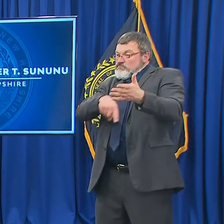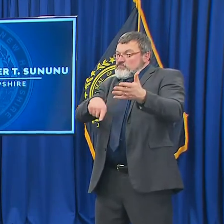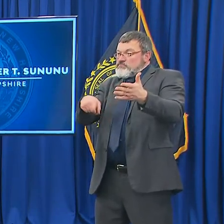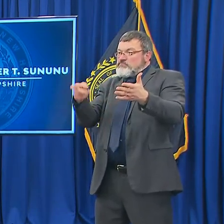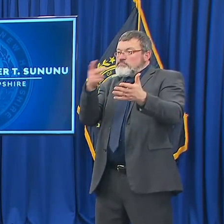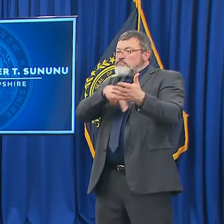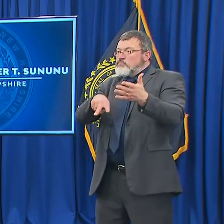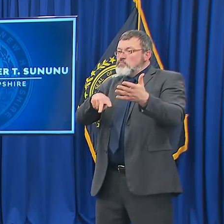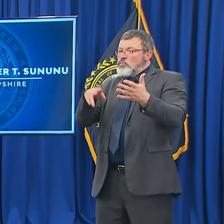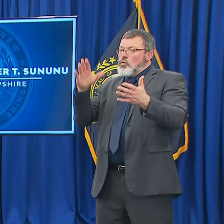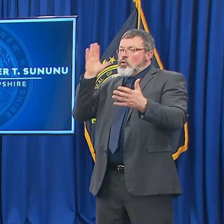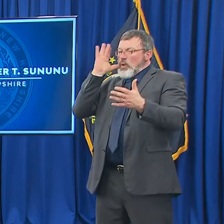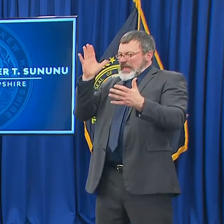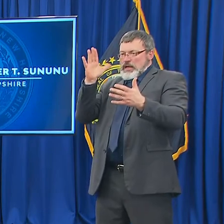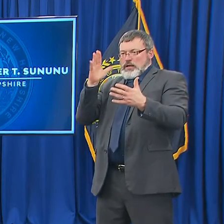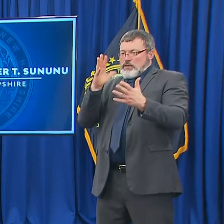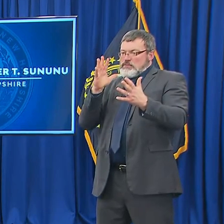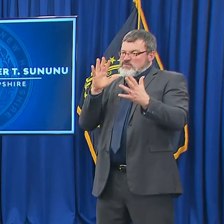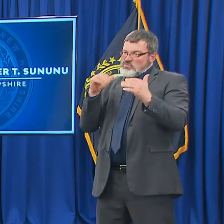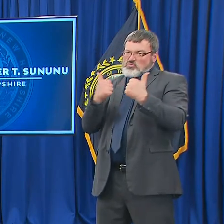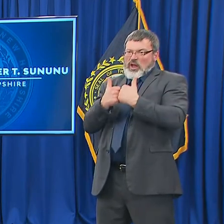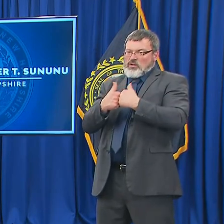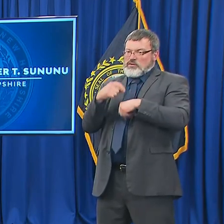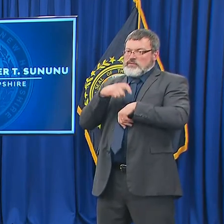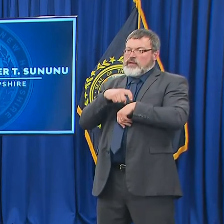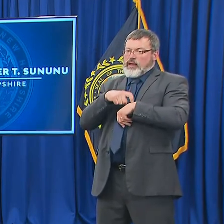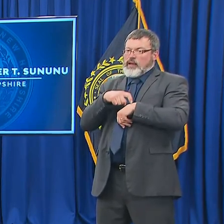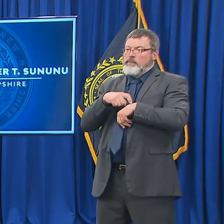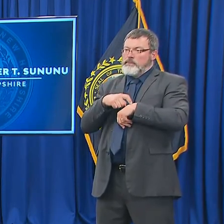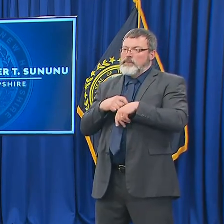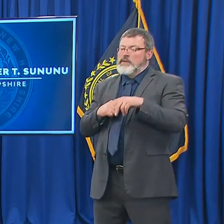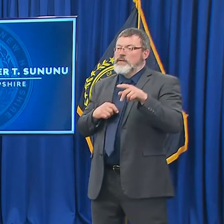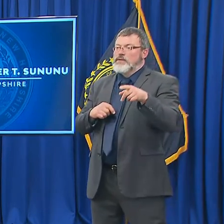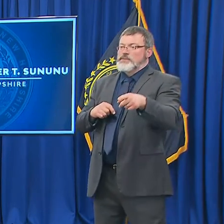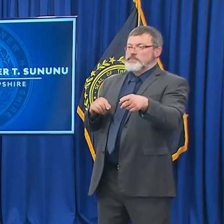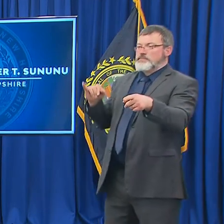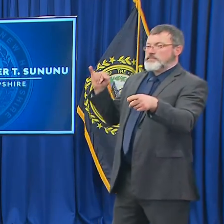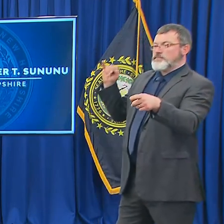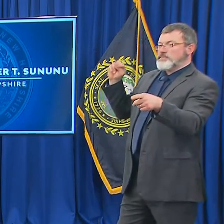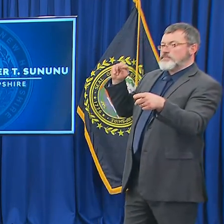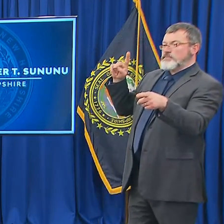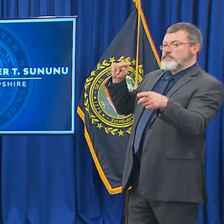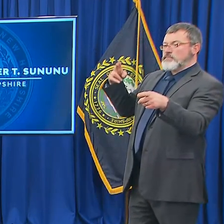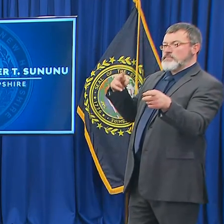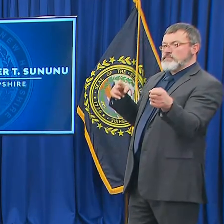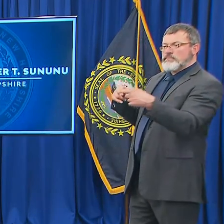to go to that nursing home and one other nursing home in the state who also has critical staffing.